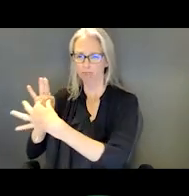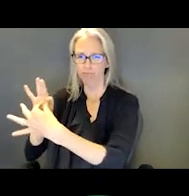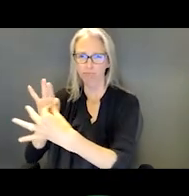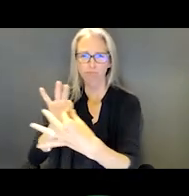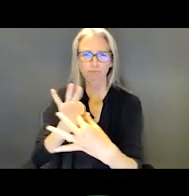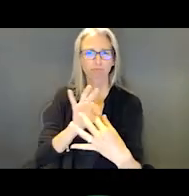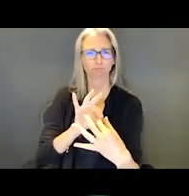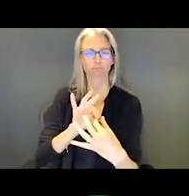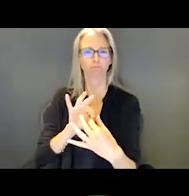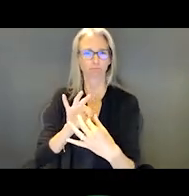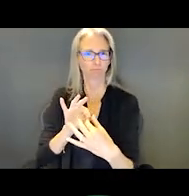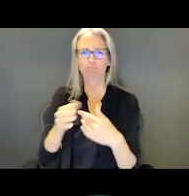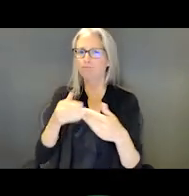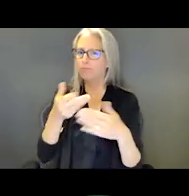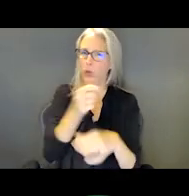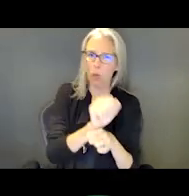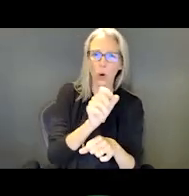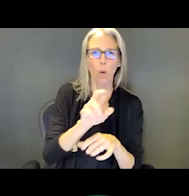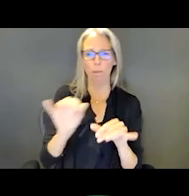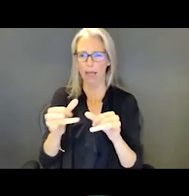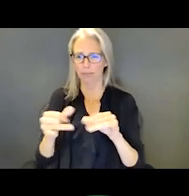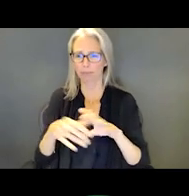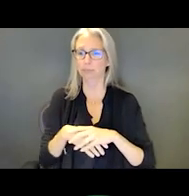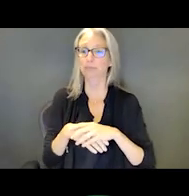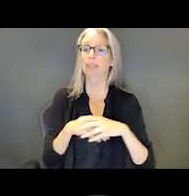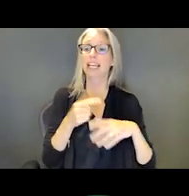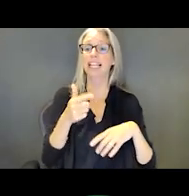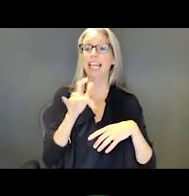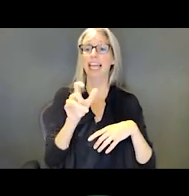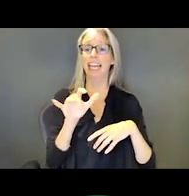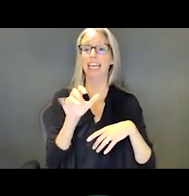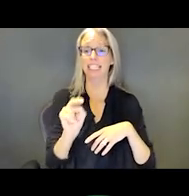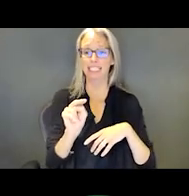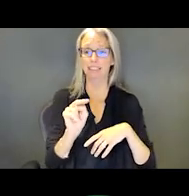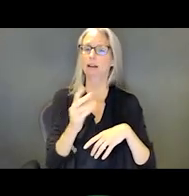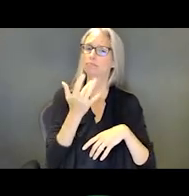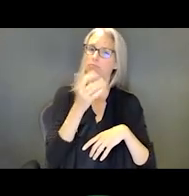Glennis is a naturalist, interpreter, and pioneering advocate for accessible parks.